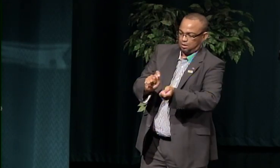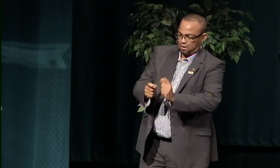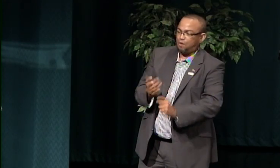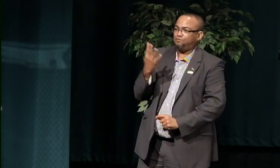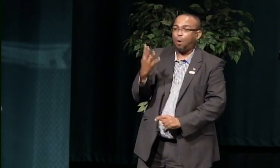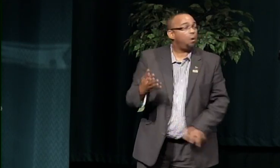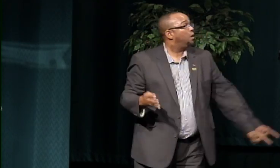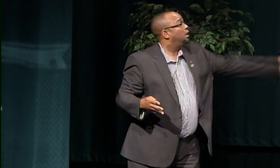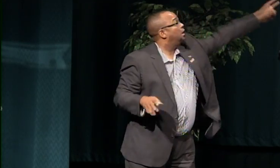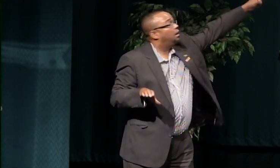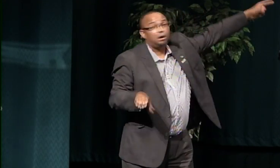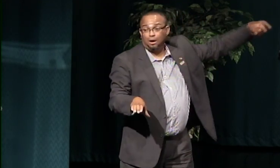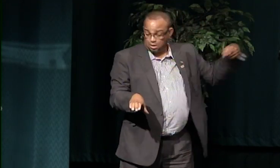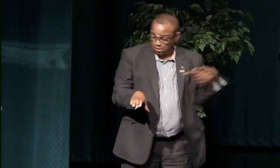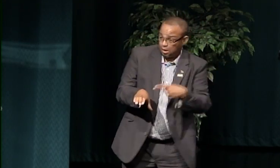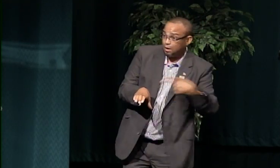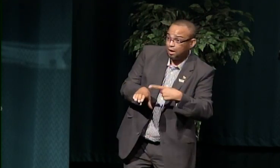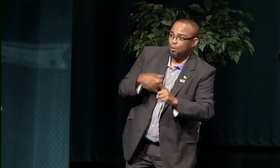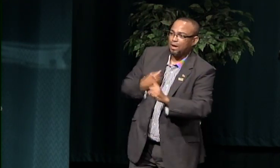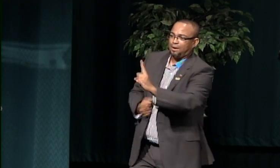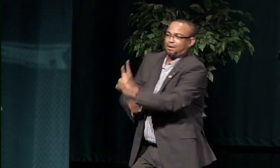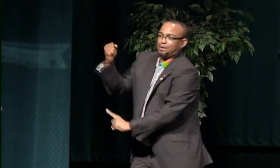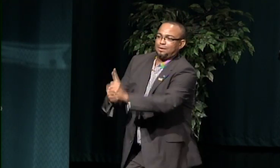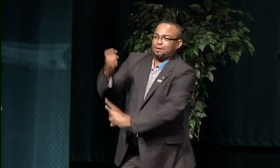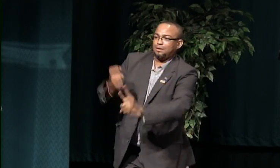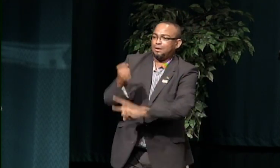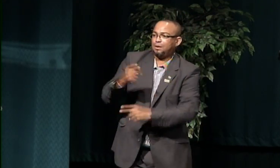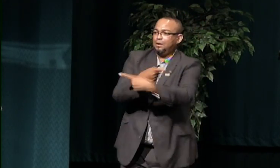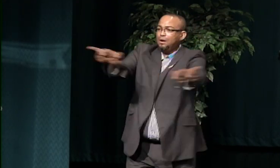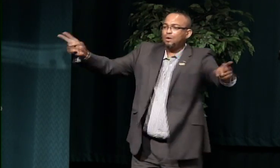We ensure that these focus areas are in line